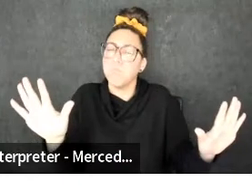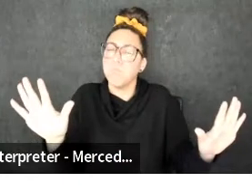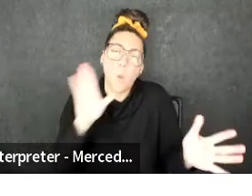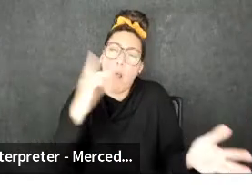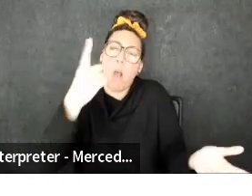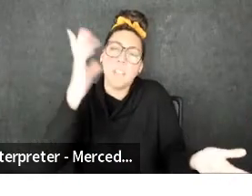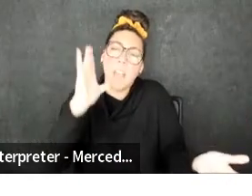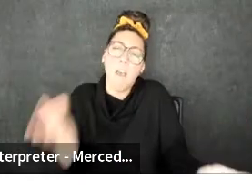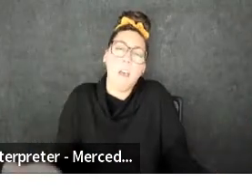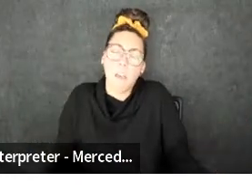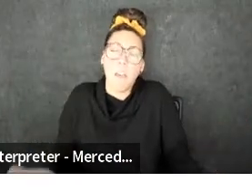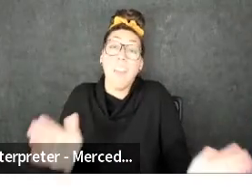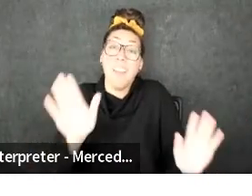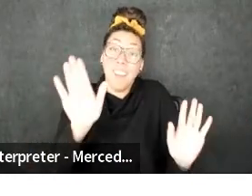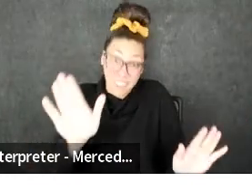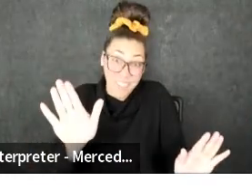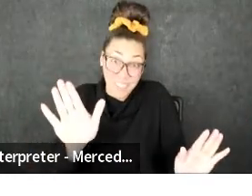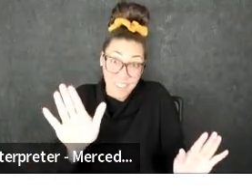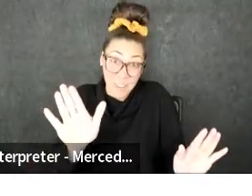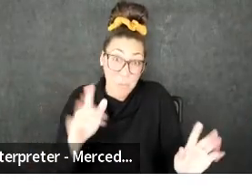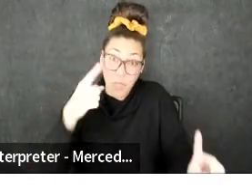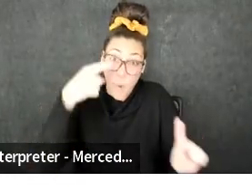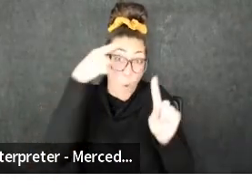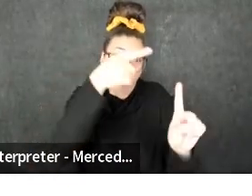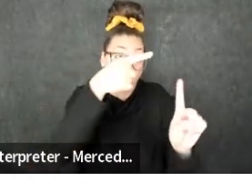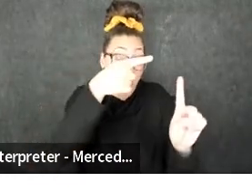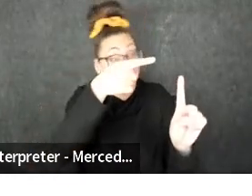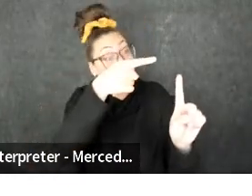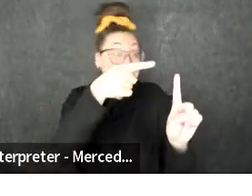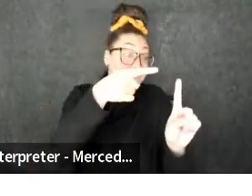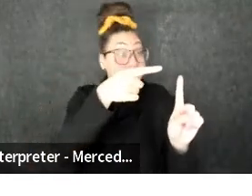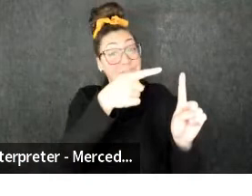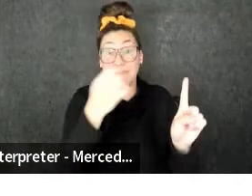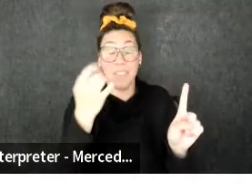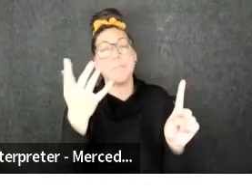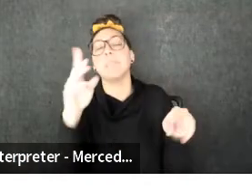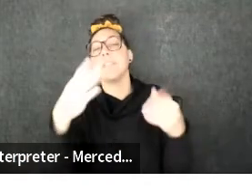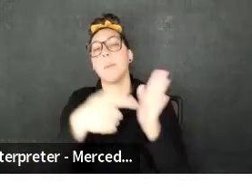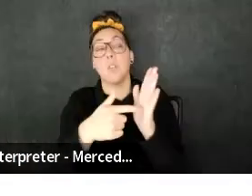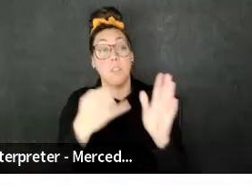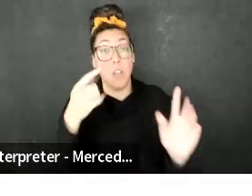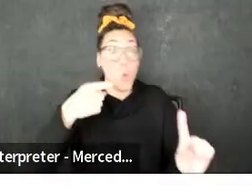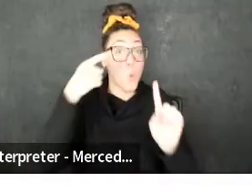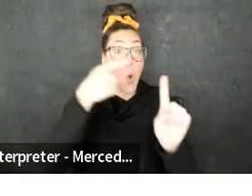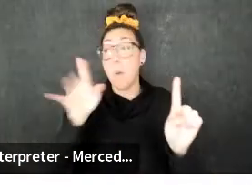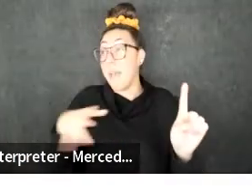if you're not if you're not interested in becoming a doctor, you're only doing it because your parents want you to be a doctor.